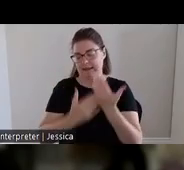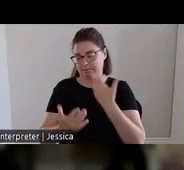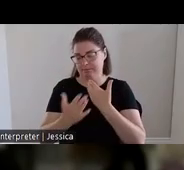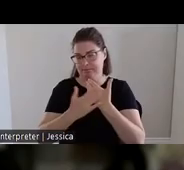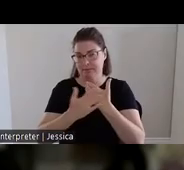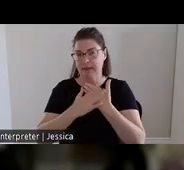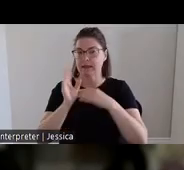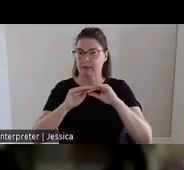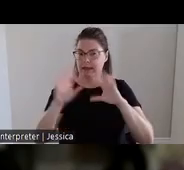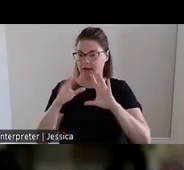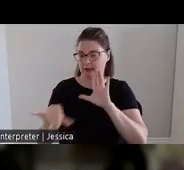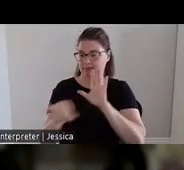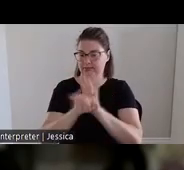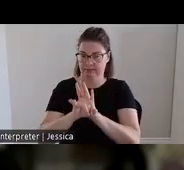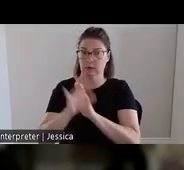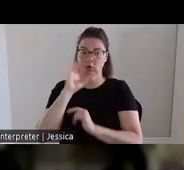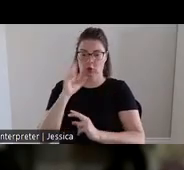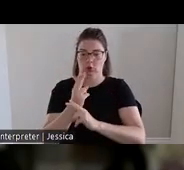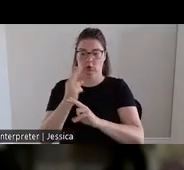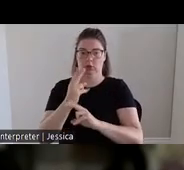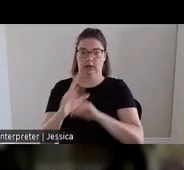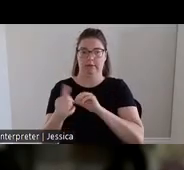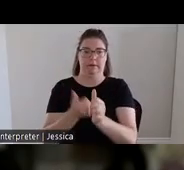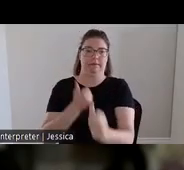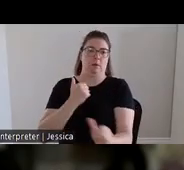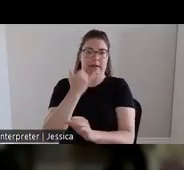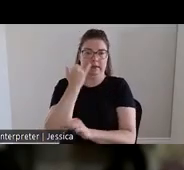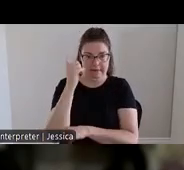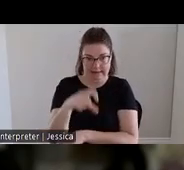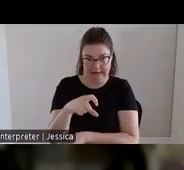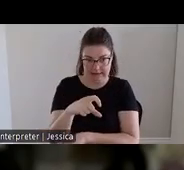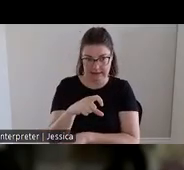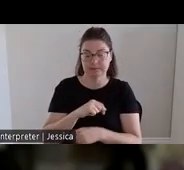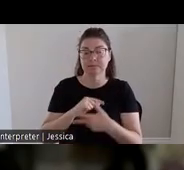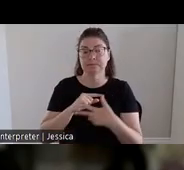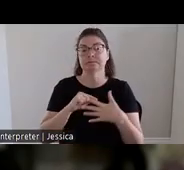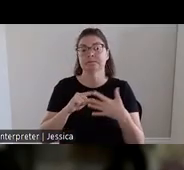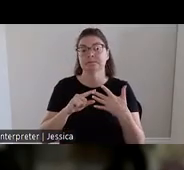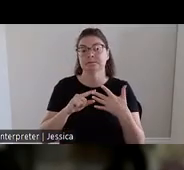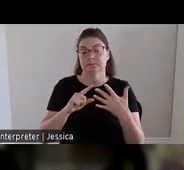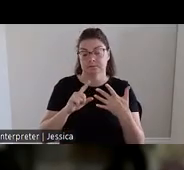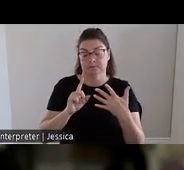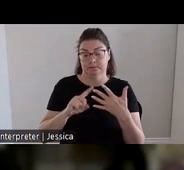clearly marked so that users can avoid harming themselves. There may also be some accommodations